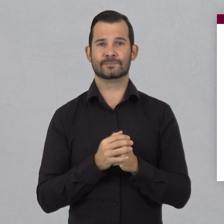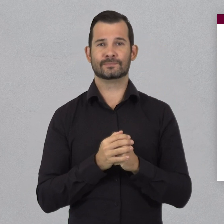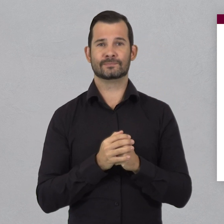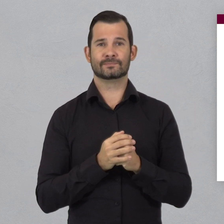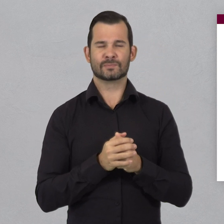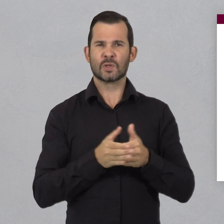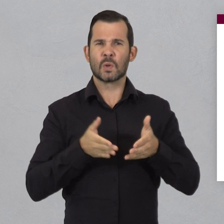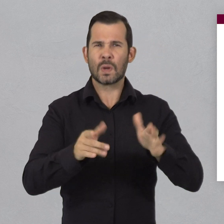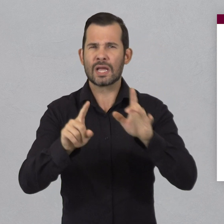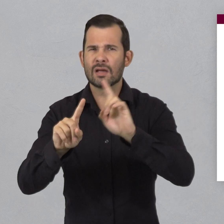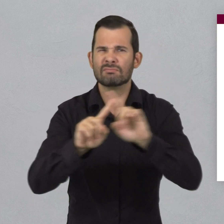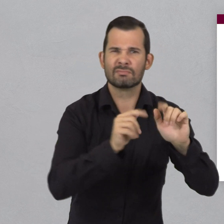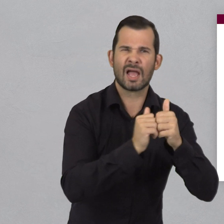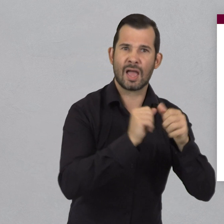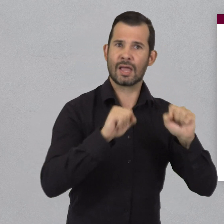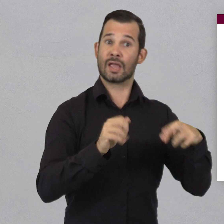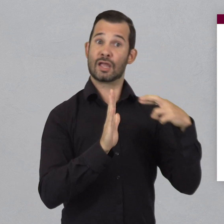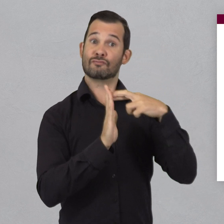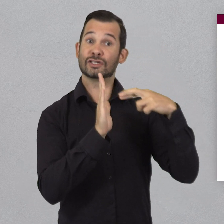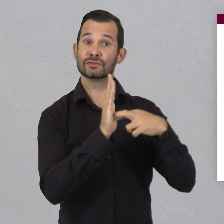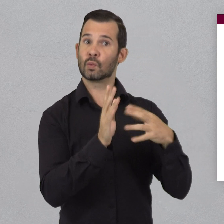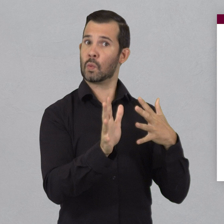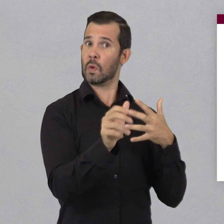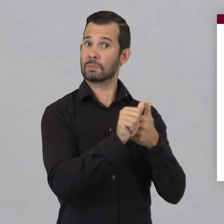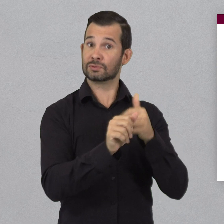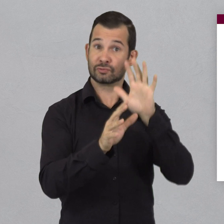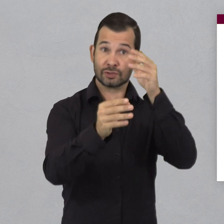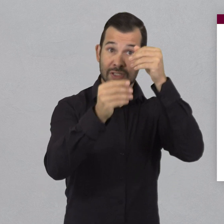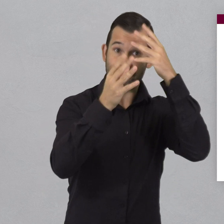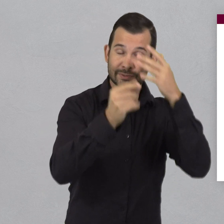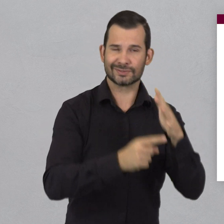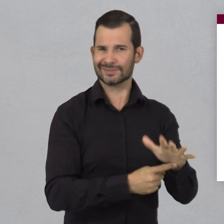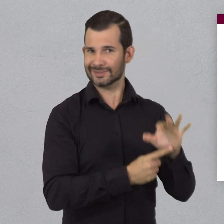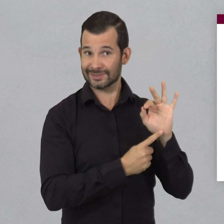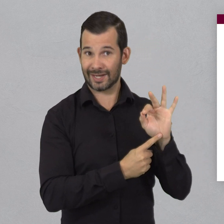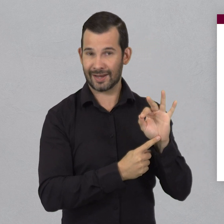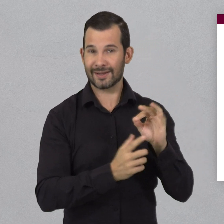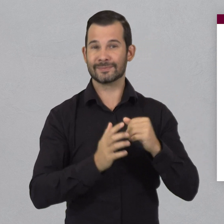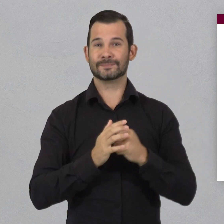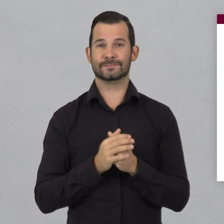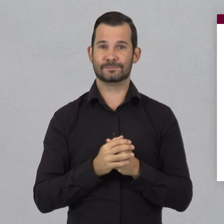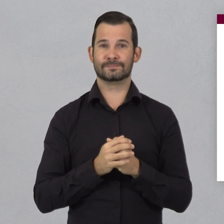The ways you can register or update your information 9